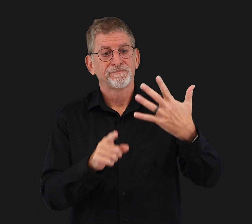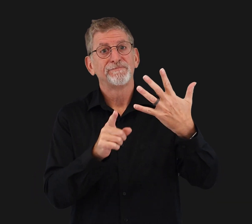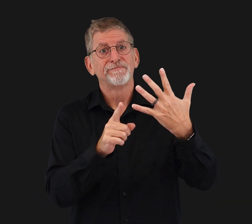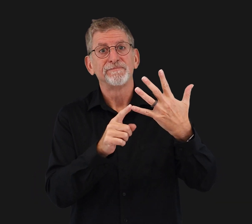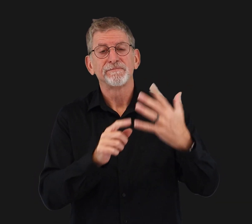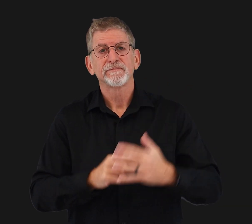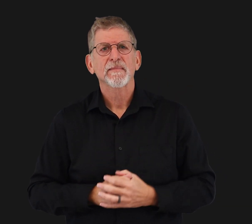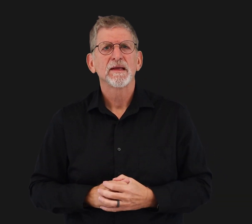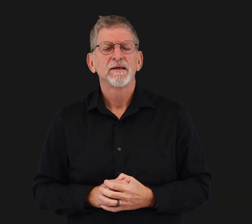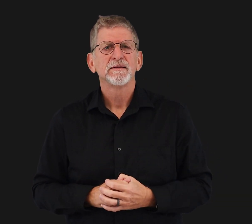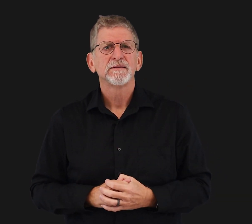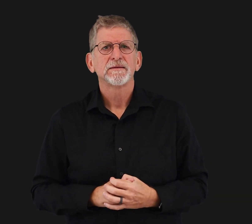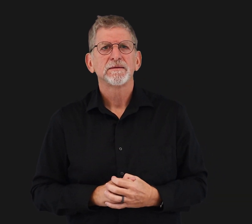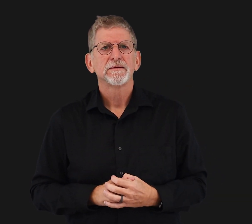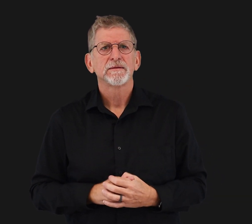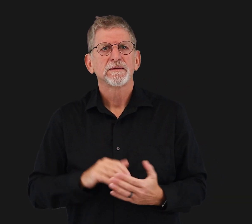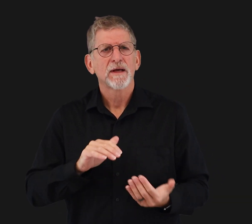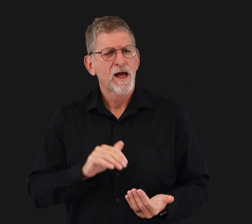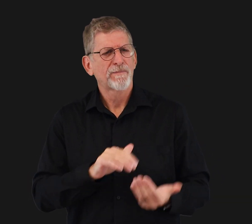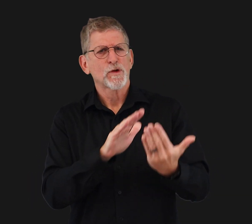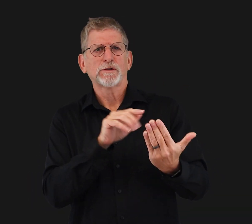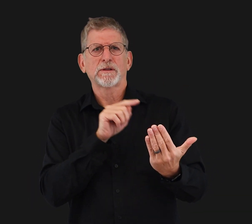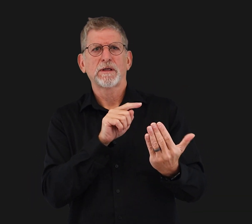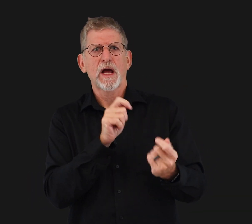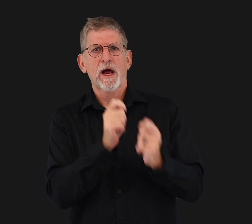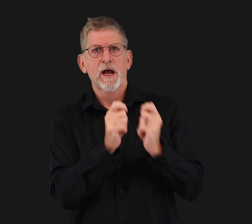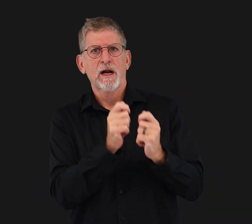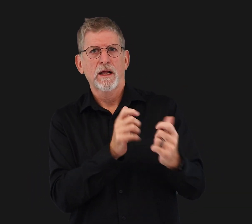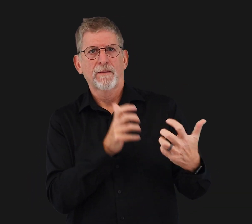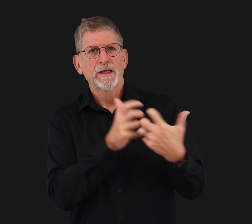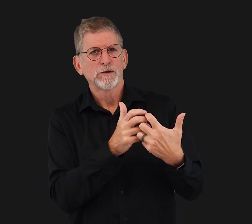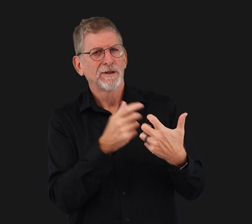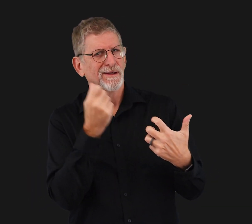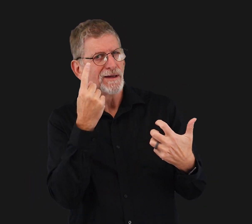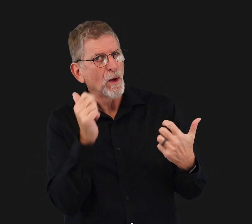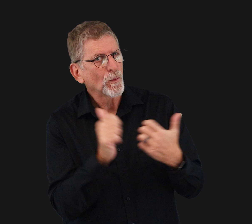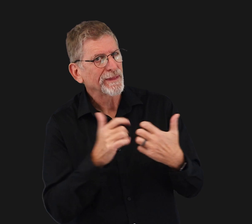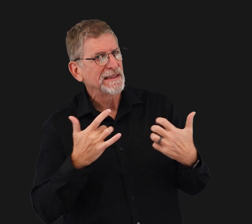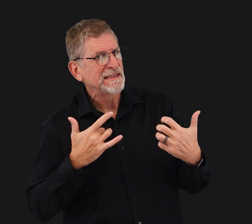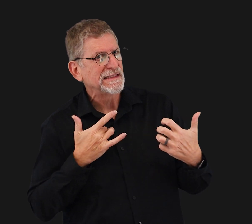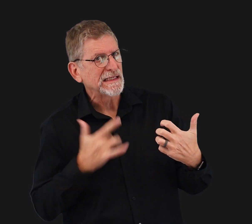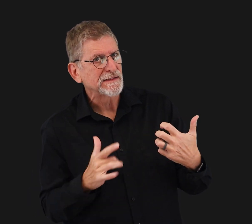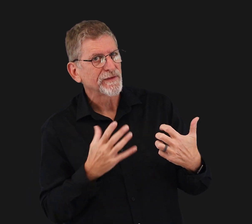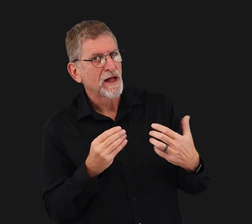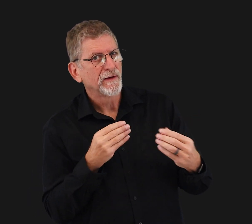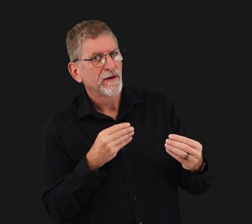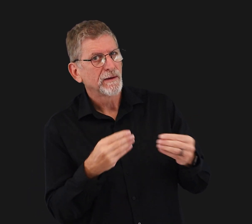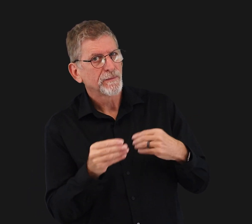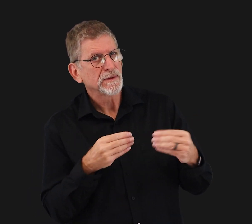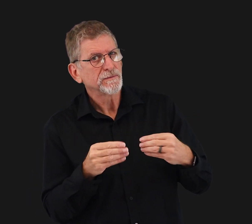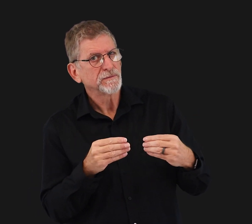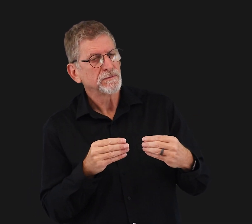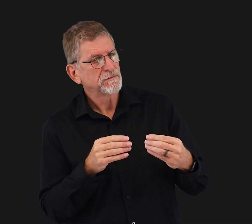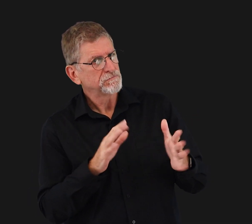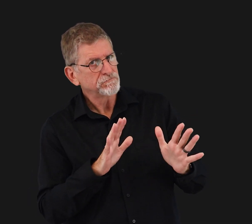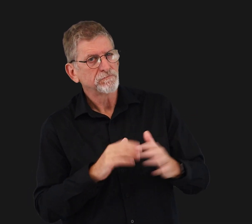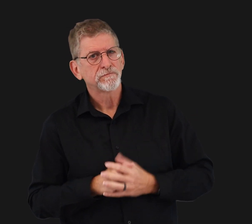5.Approaching accommodation with sensitivity and flexibility